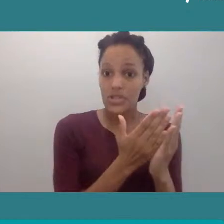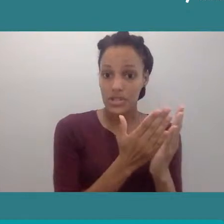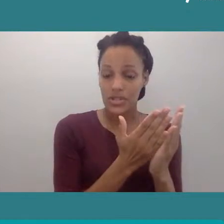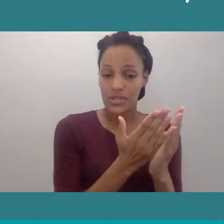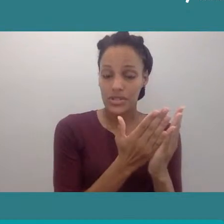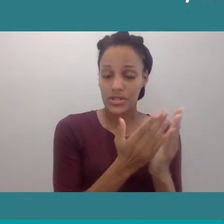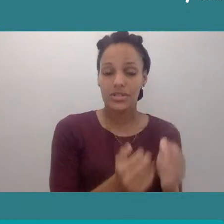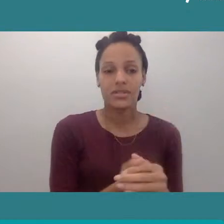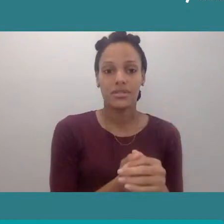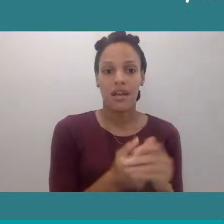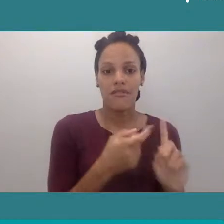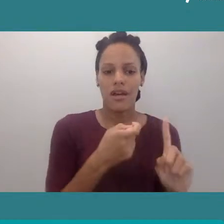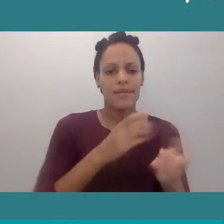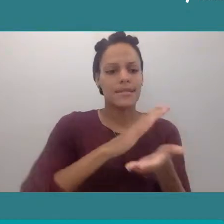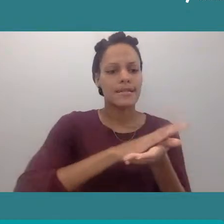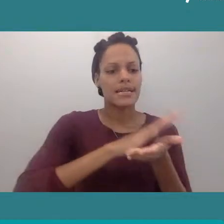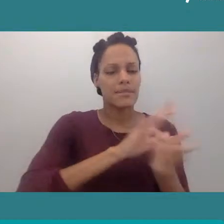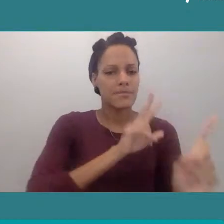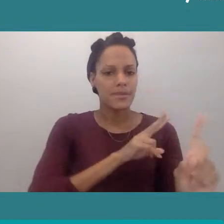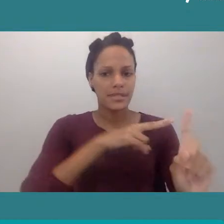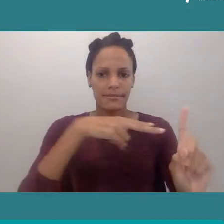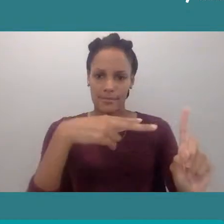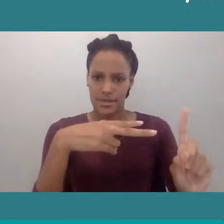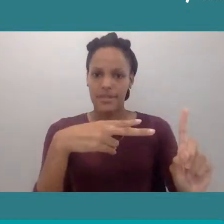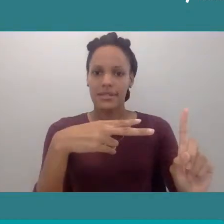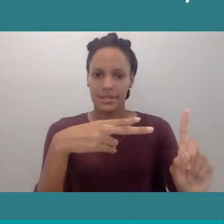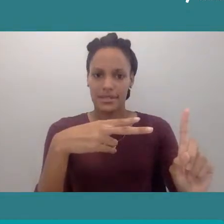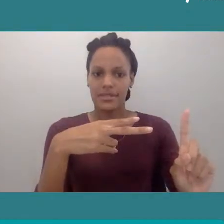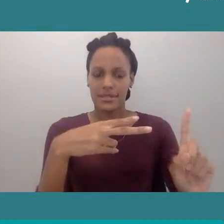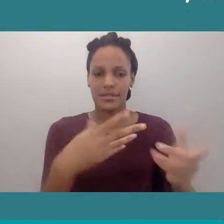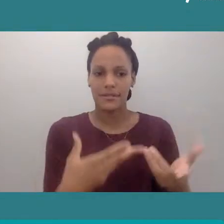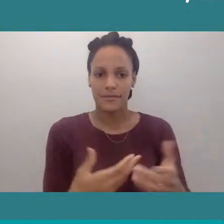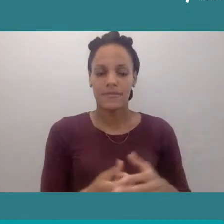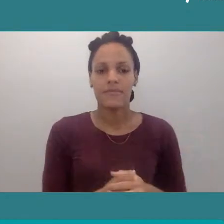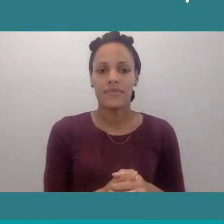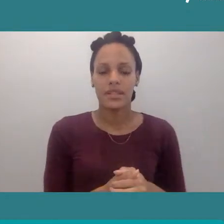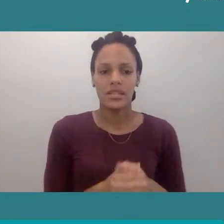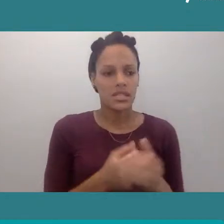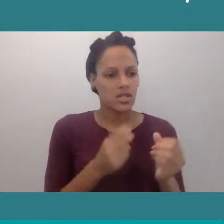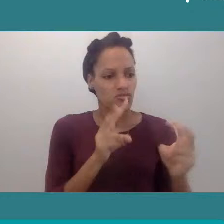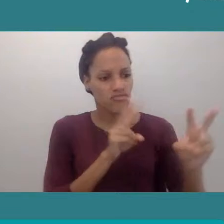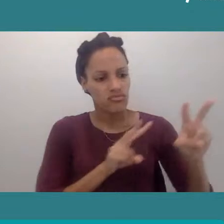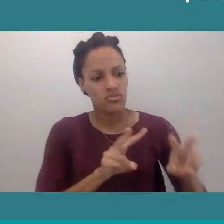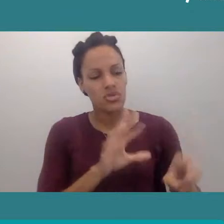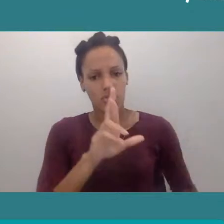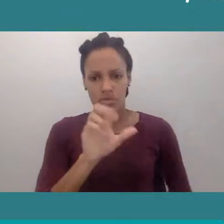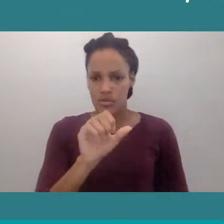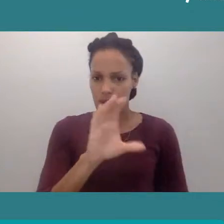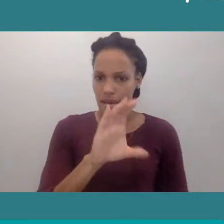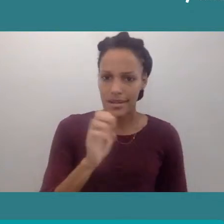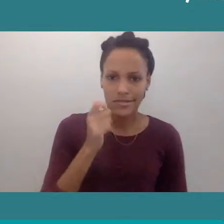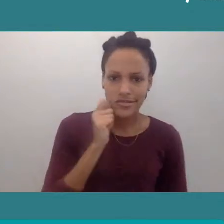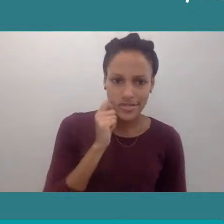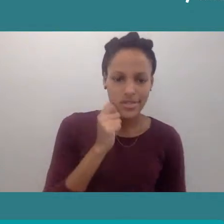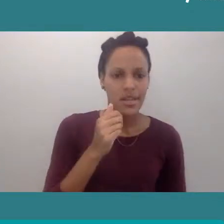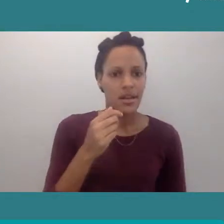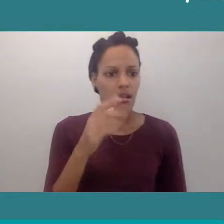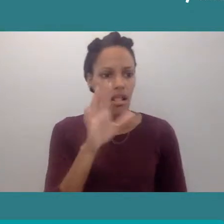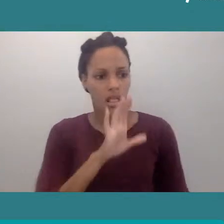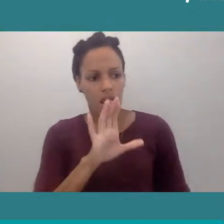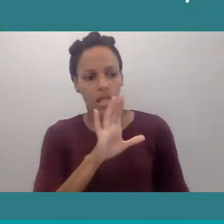from an academic perspective looking at race, looking at African-American vernacular English